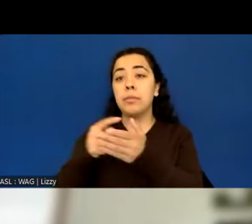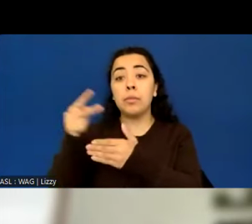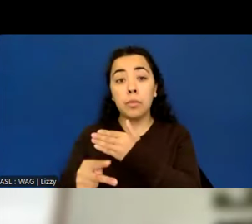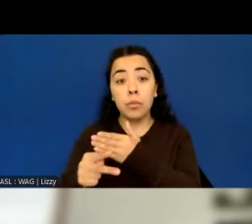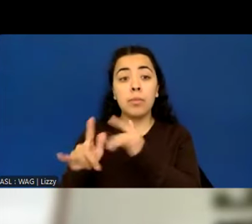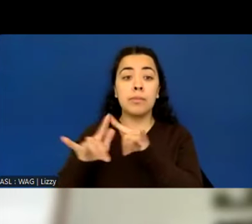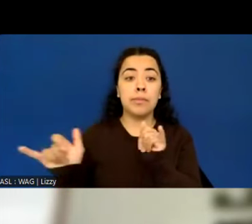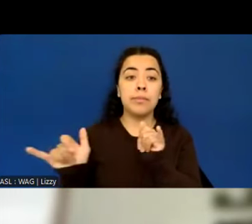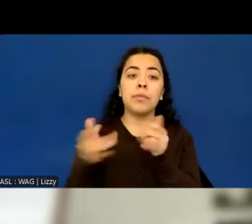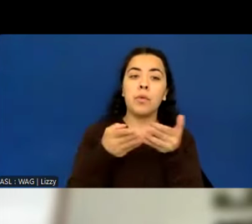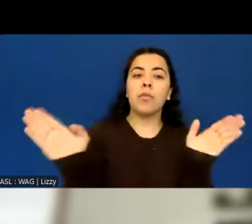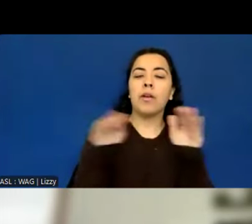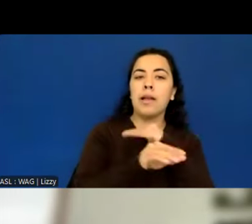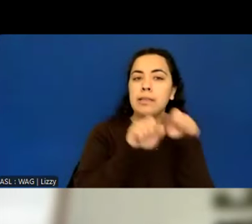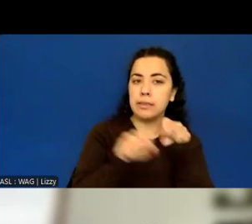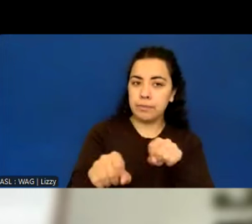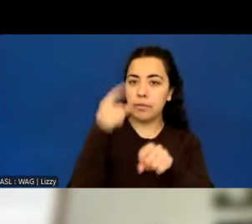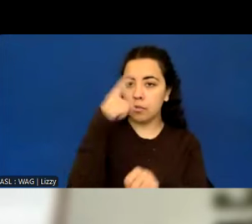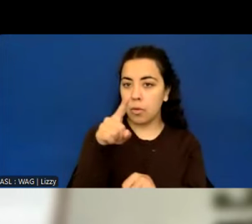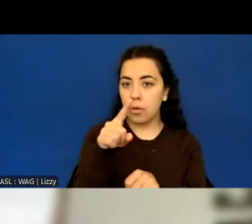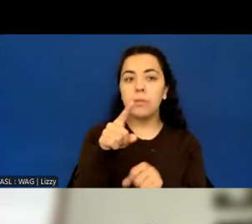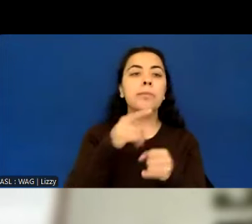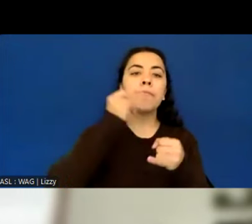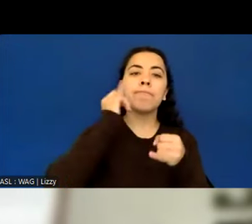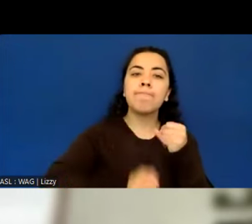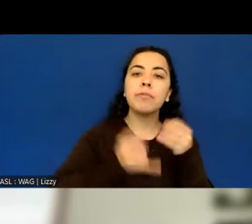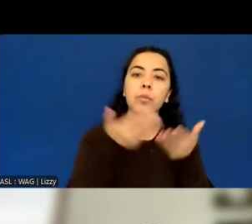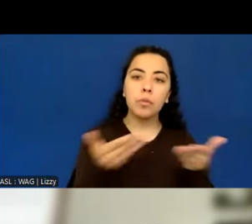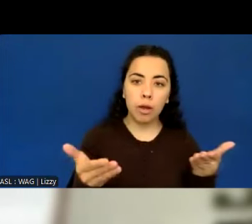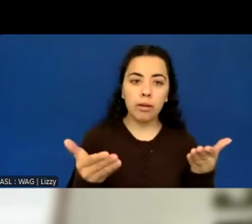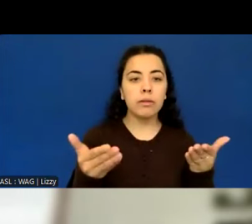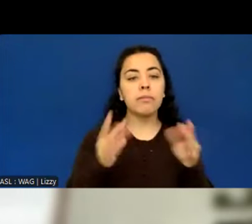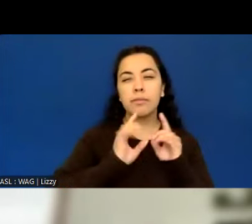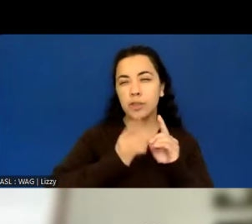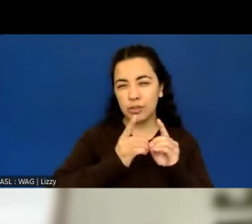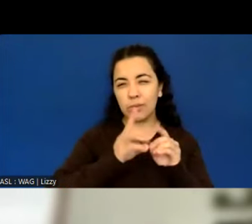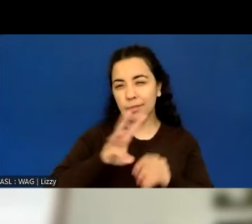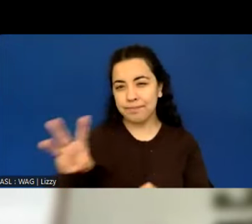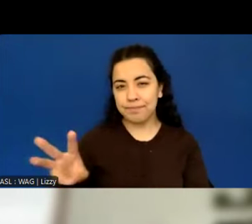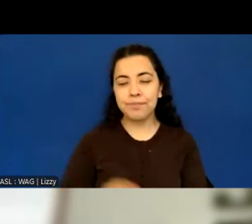accessibility of the final product on the digital property, on the website.